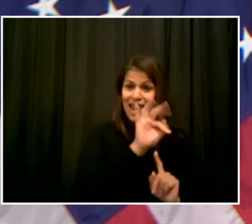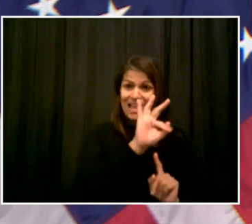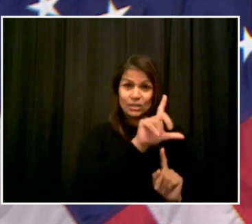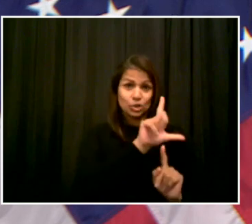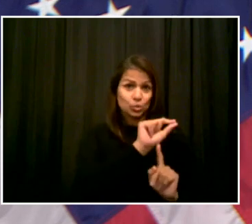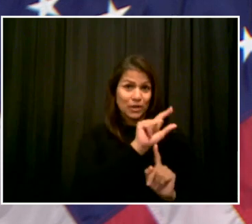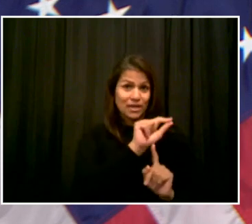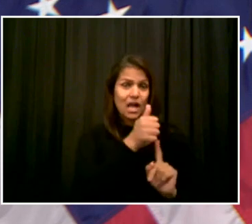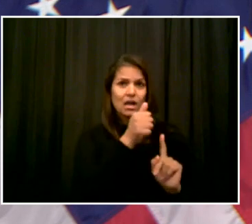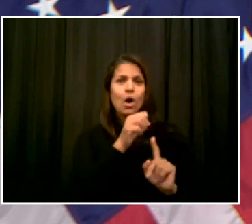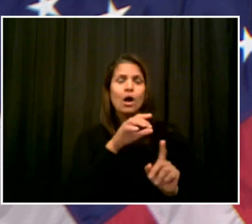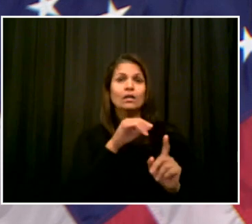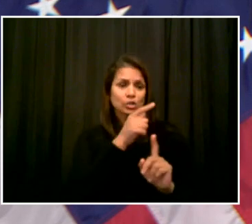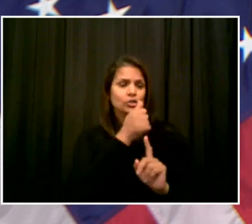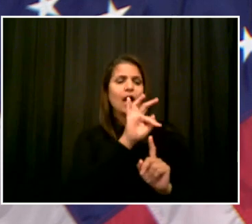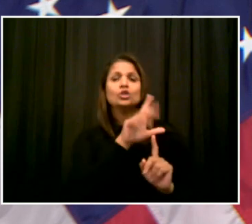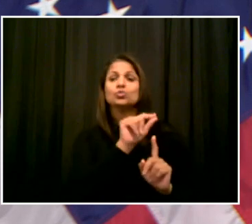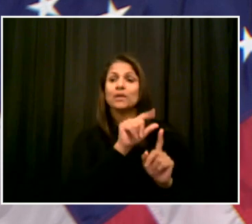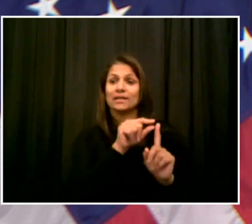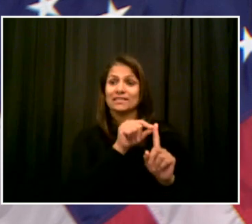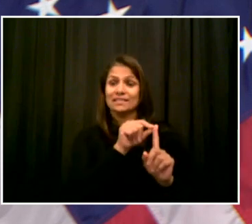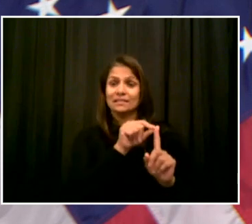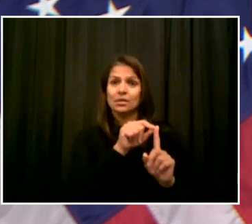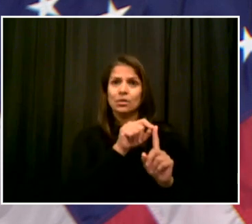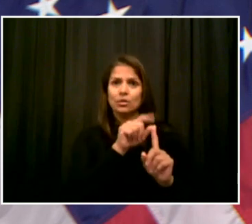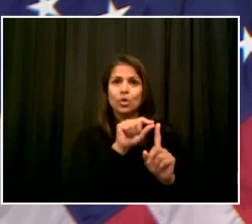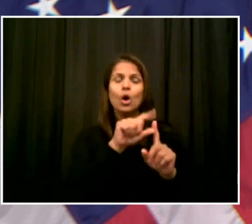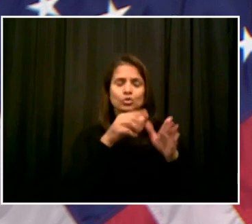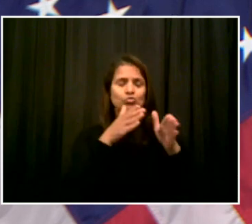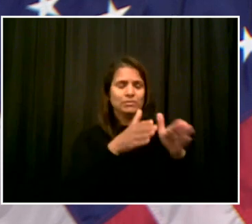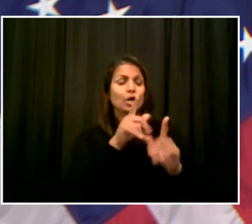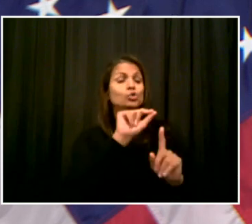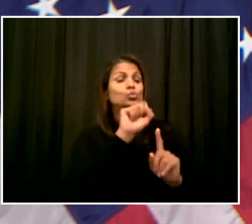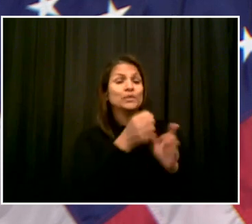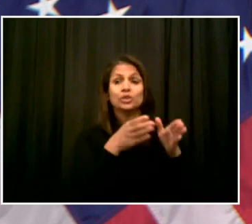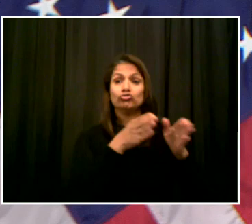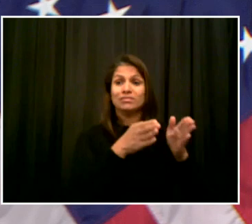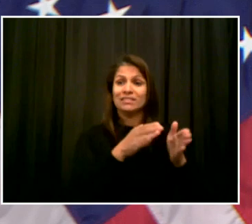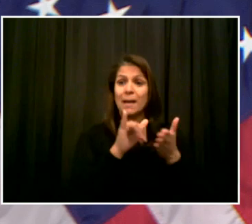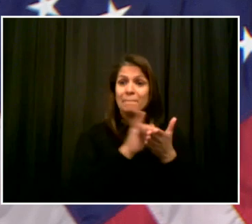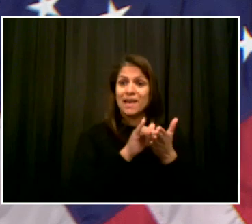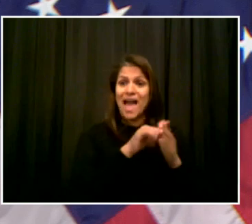2d 3rSETRET UP